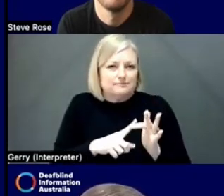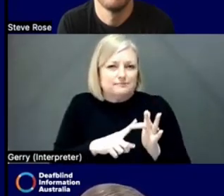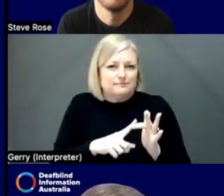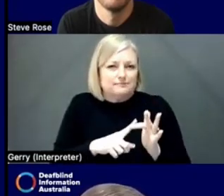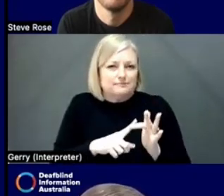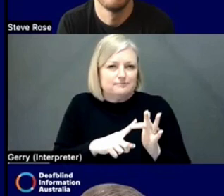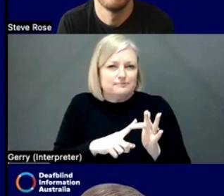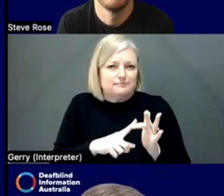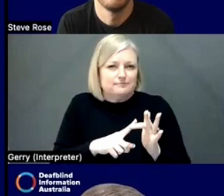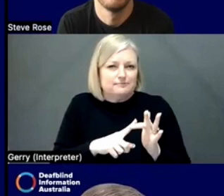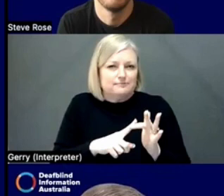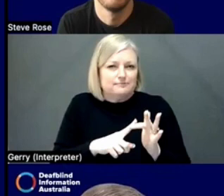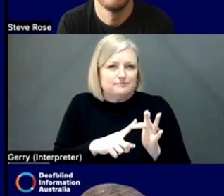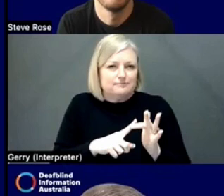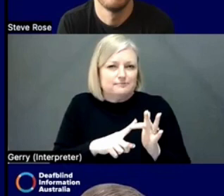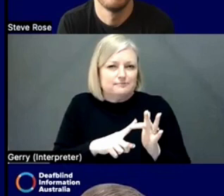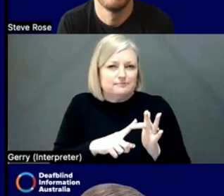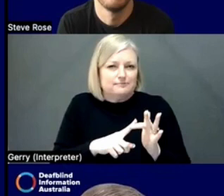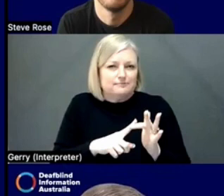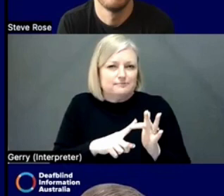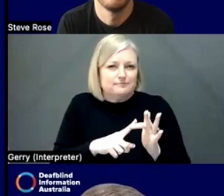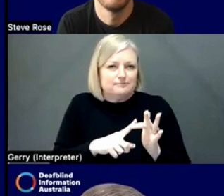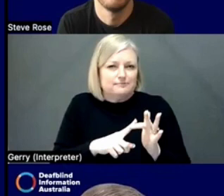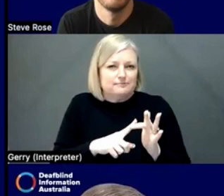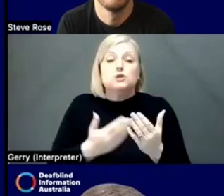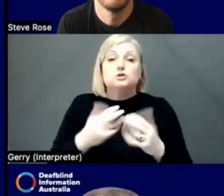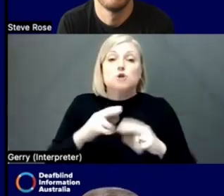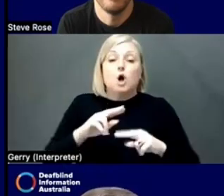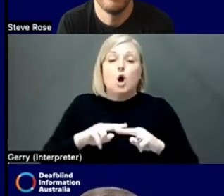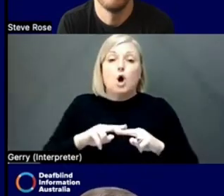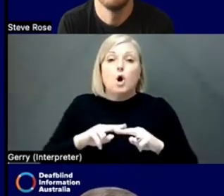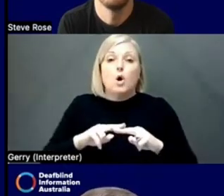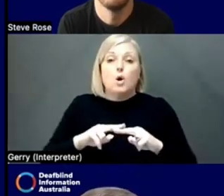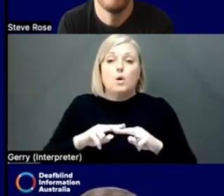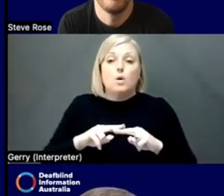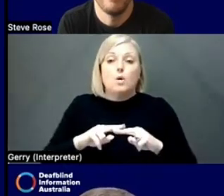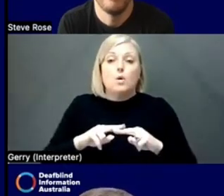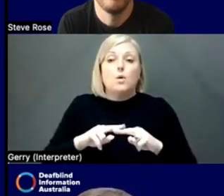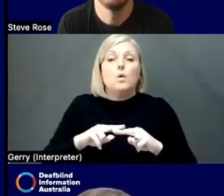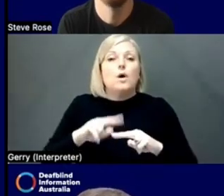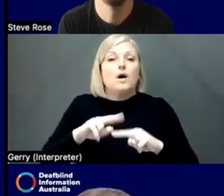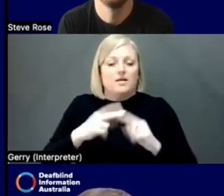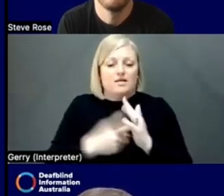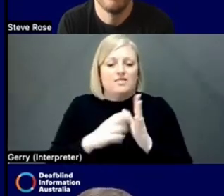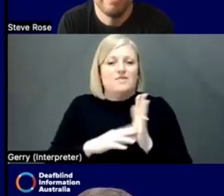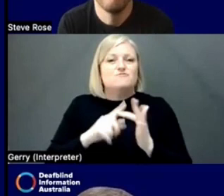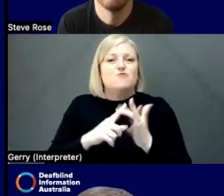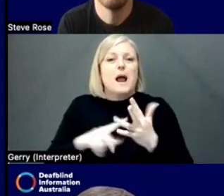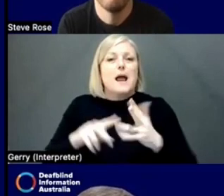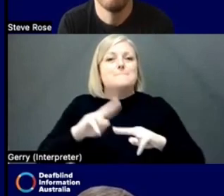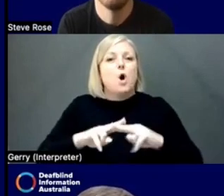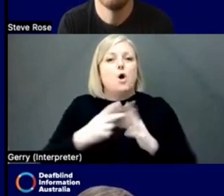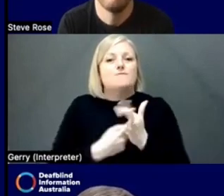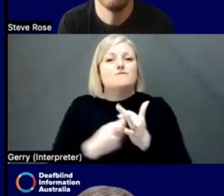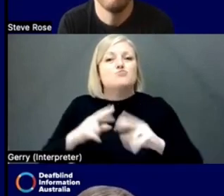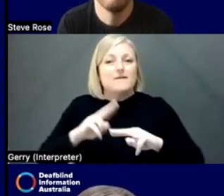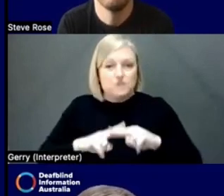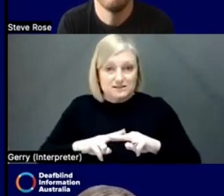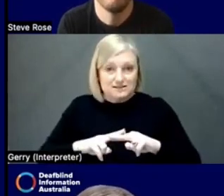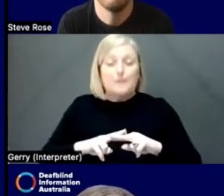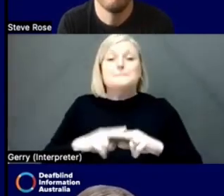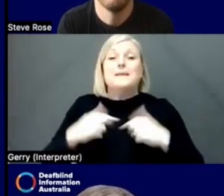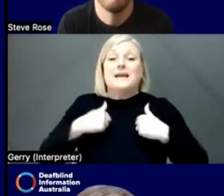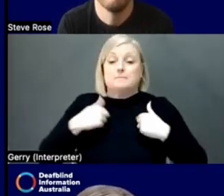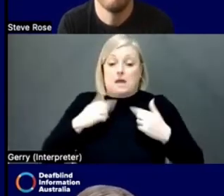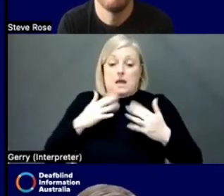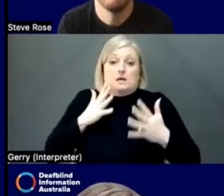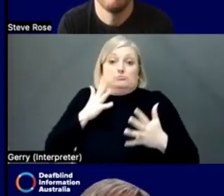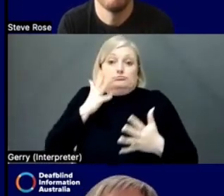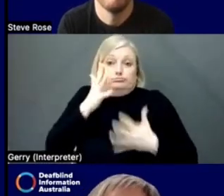frame of reference, we do, we share, we finish, we share again, everything can become a story.